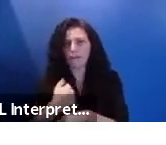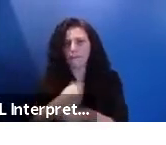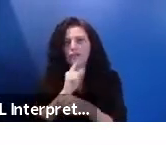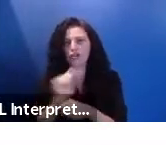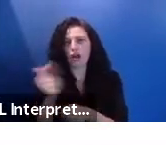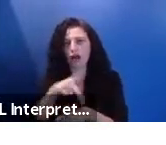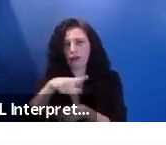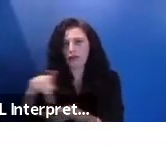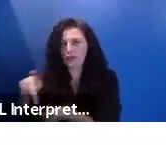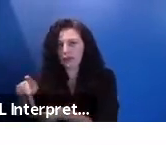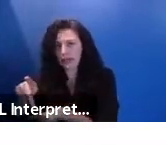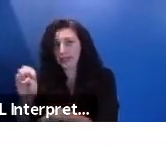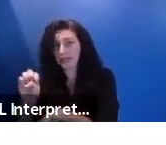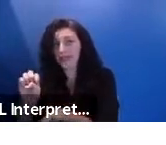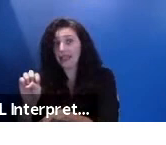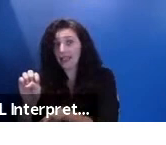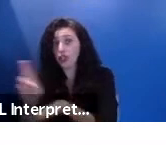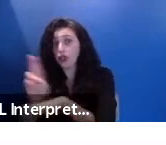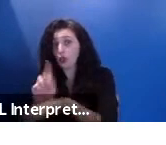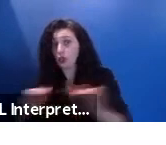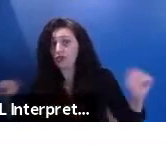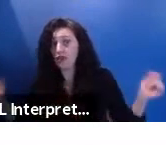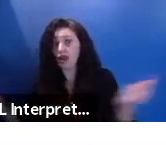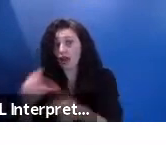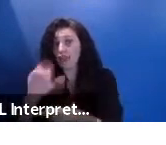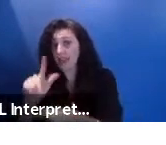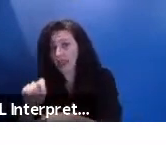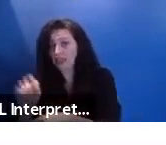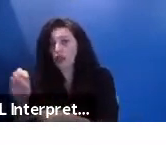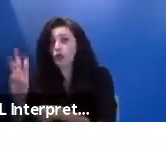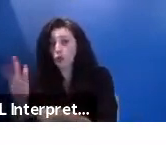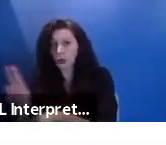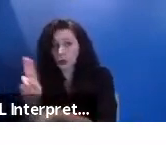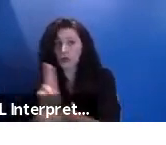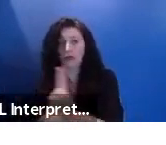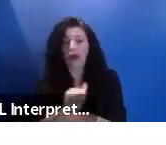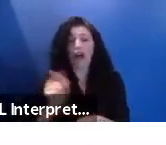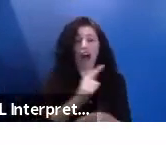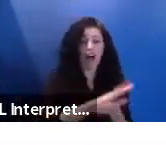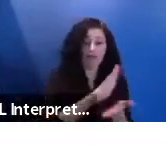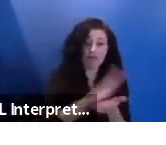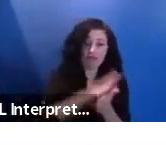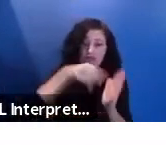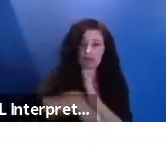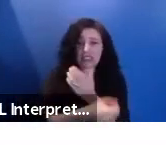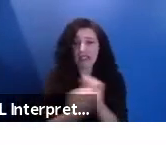and that all areas are sanitized and safe and that physical distancing is maintained. So the supervisor on a large production